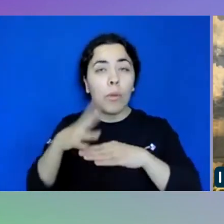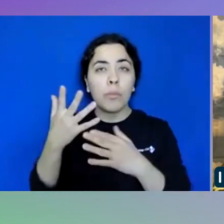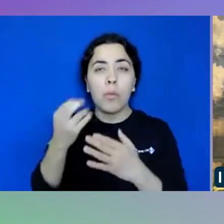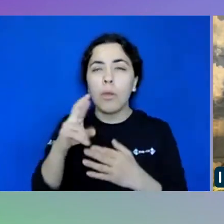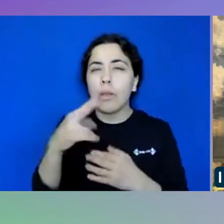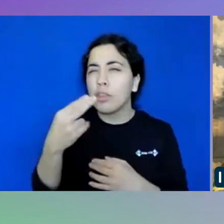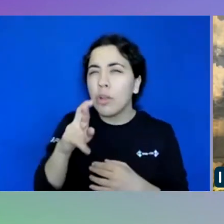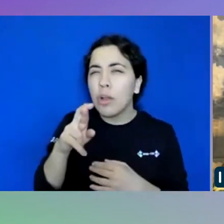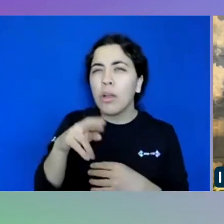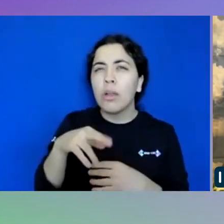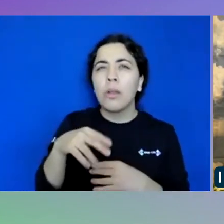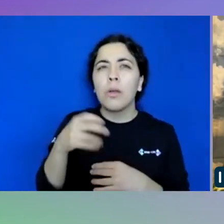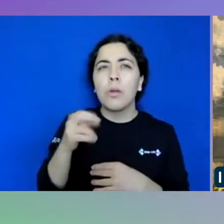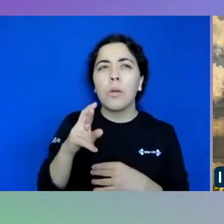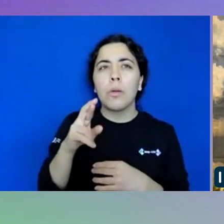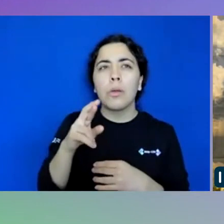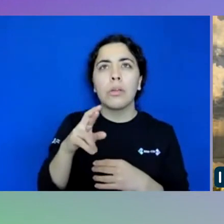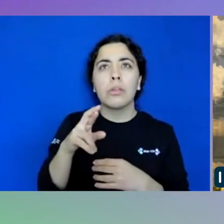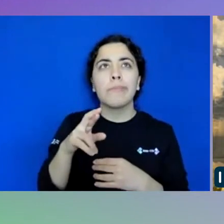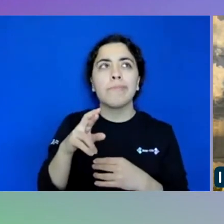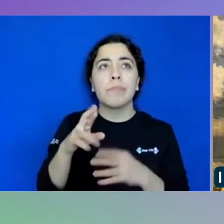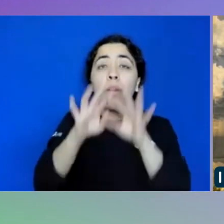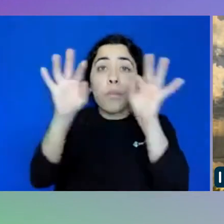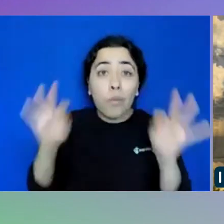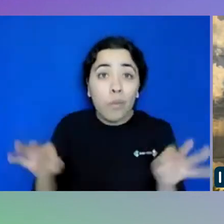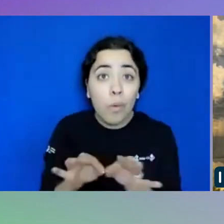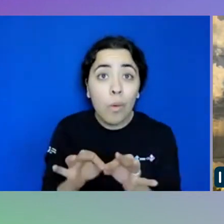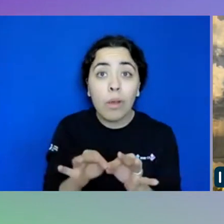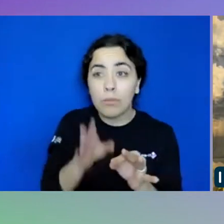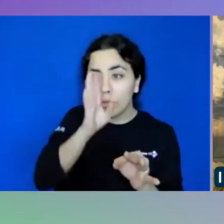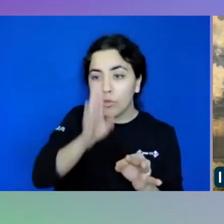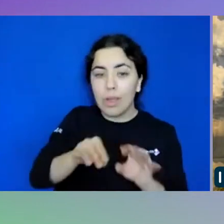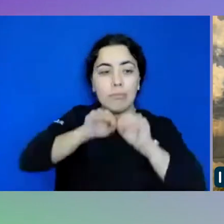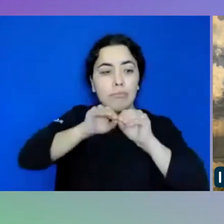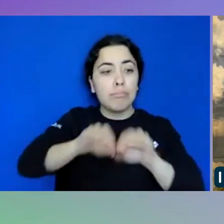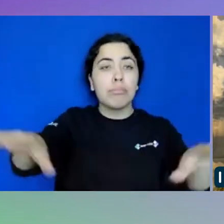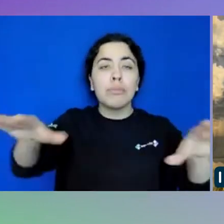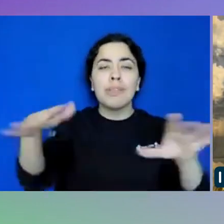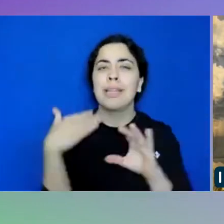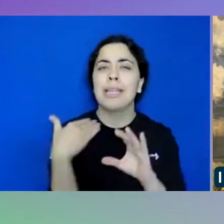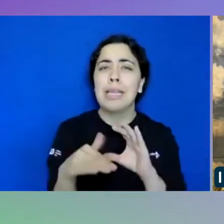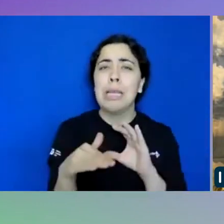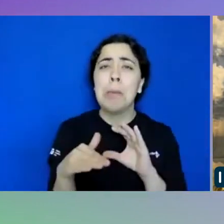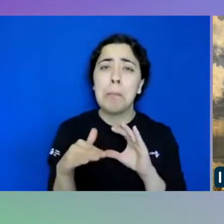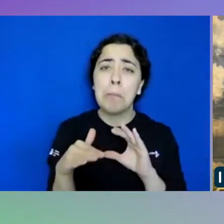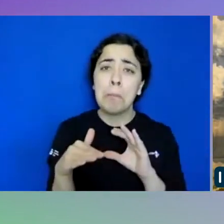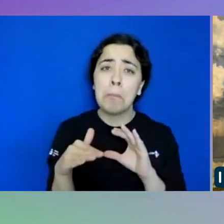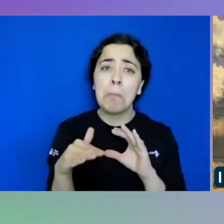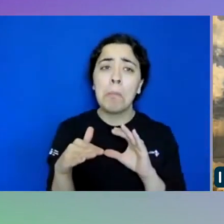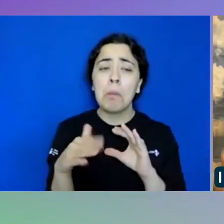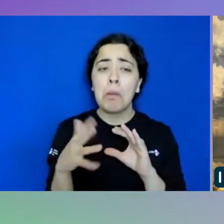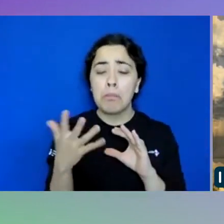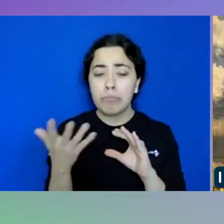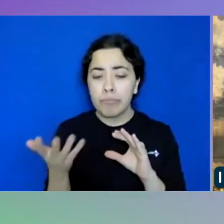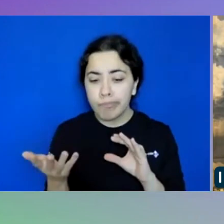through a form that is sent directly to someone's email and